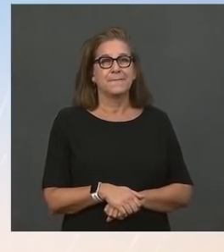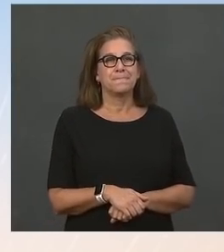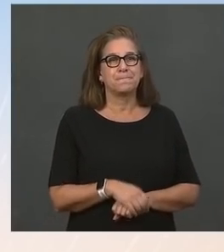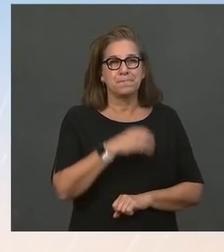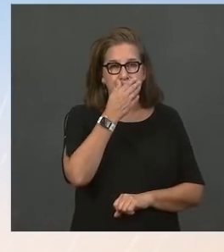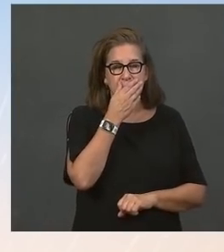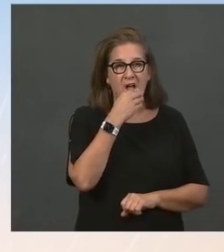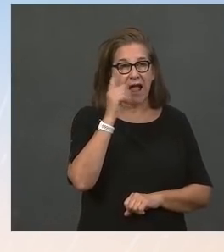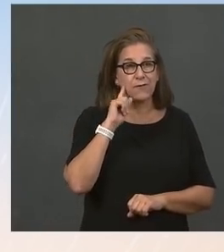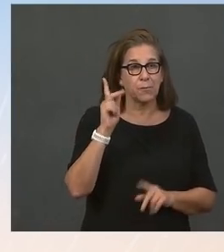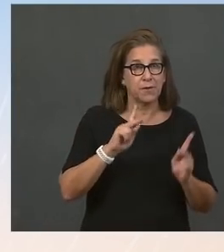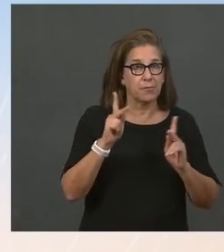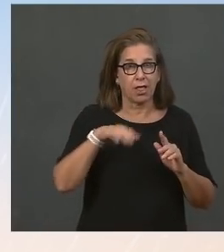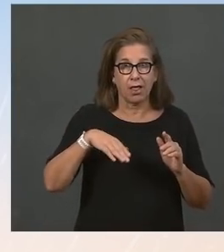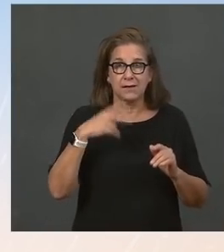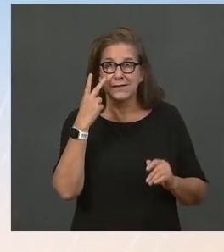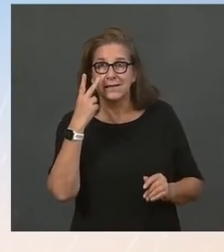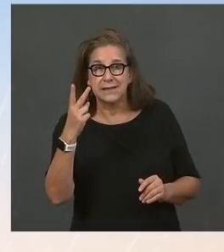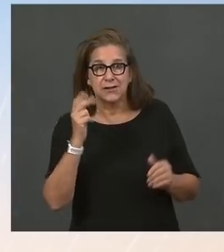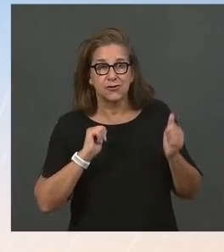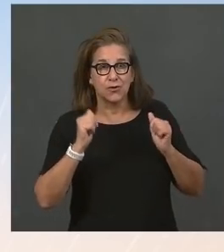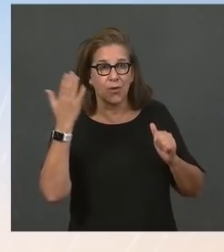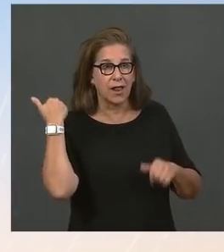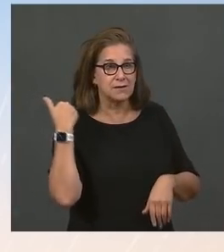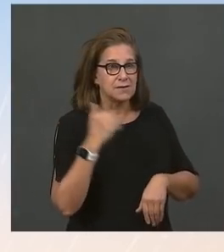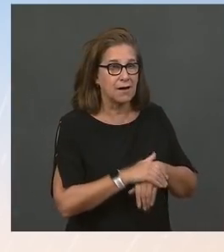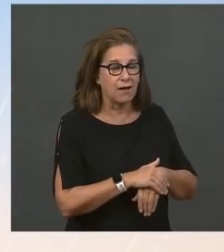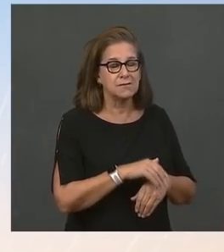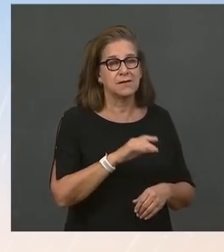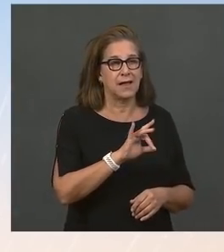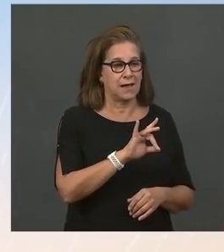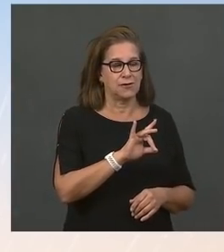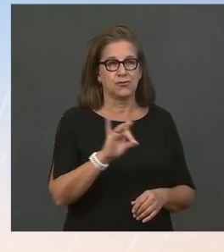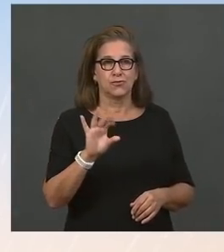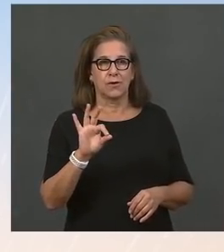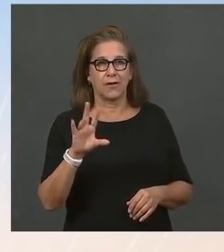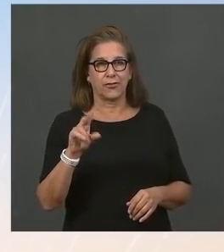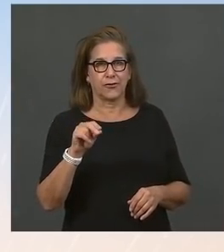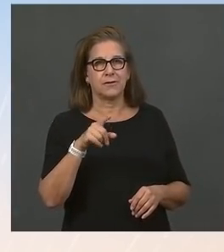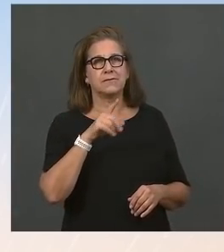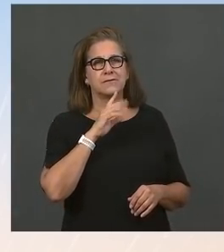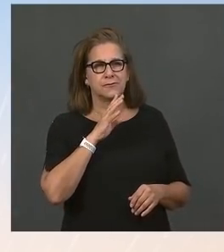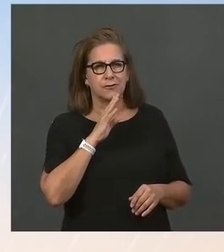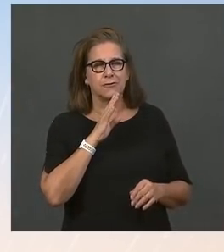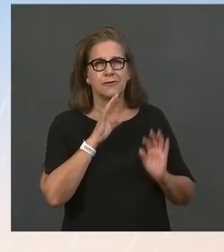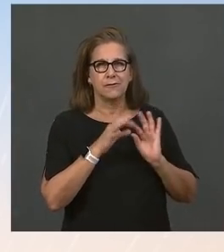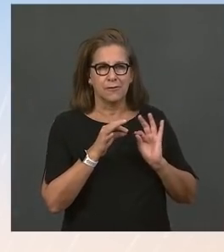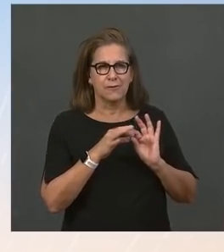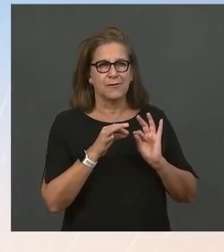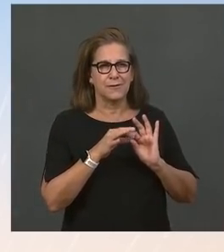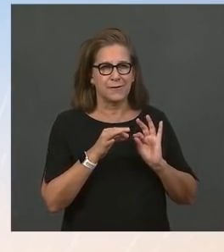from 8:00 to 9:30 -- he talked a little bit about how he wants to -- his objective of working to bring down the cost.